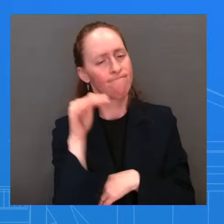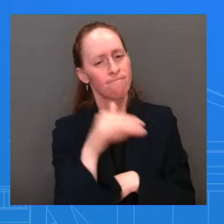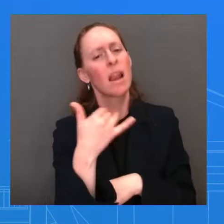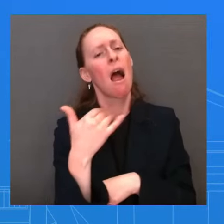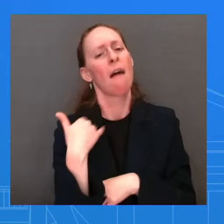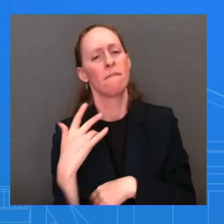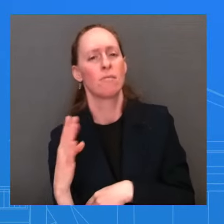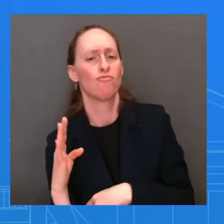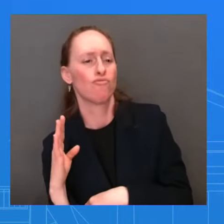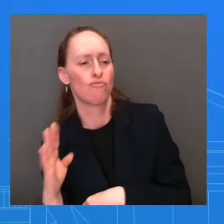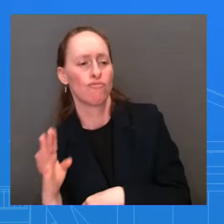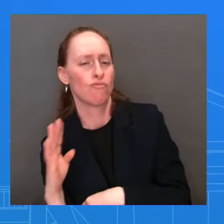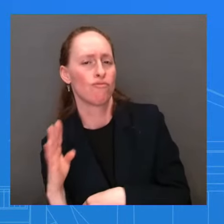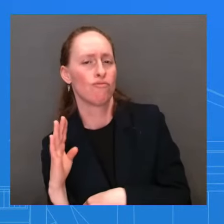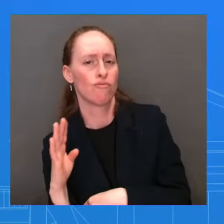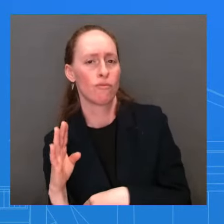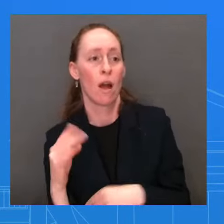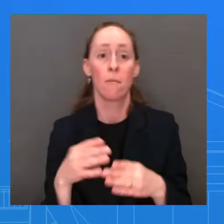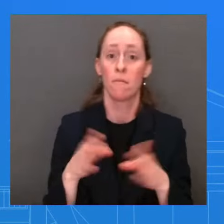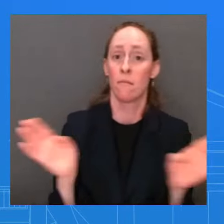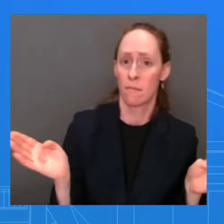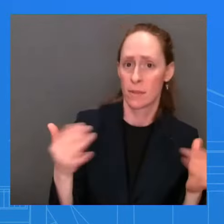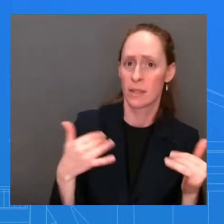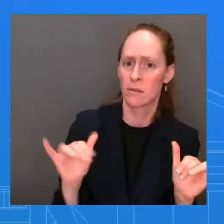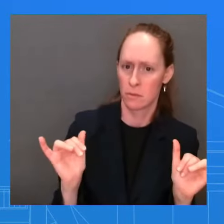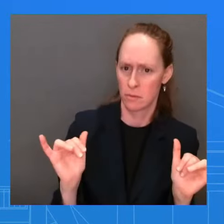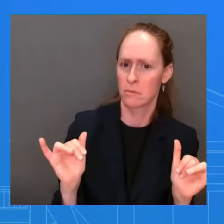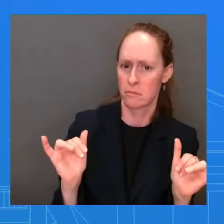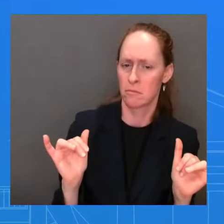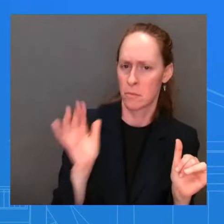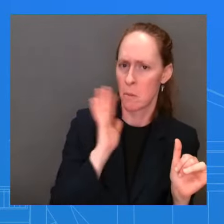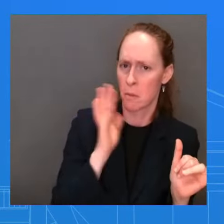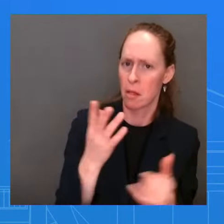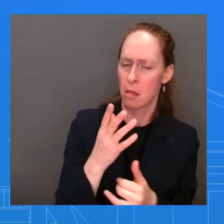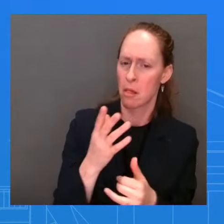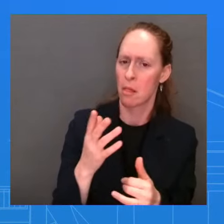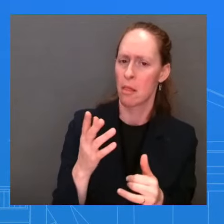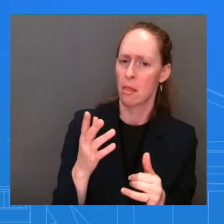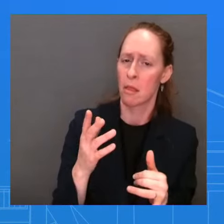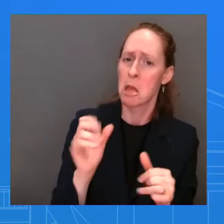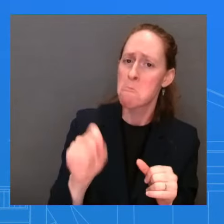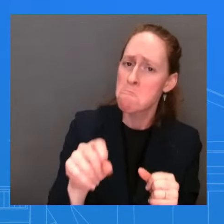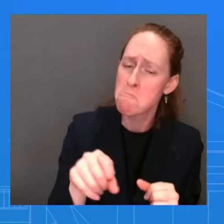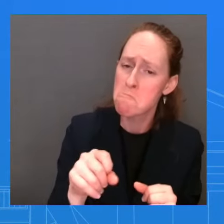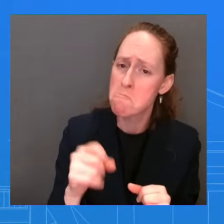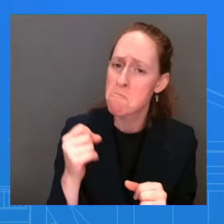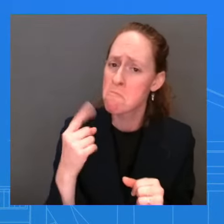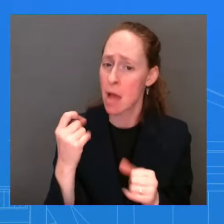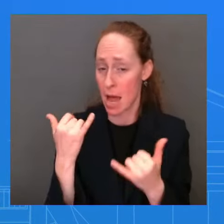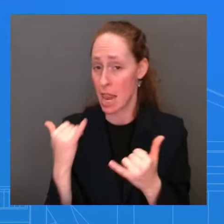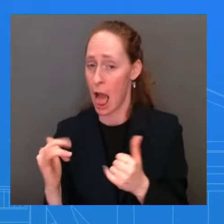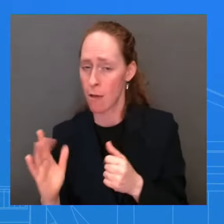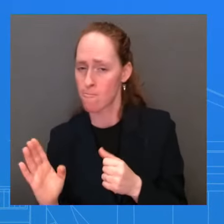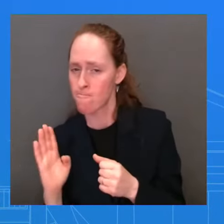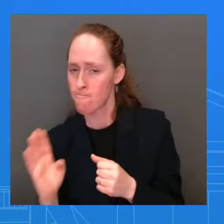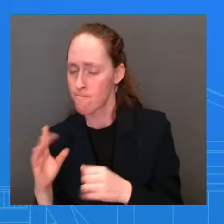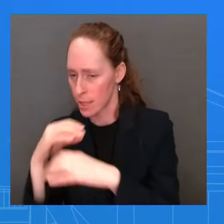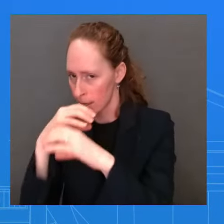I just don't have anything to share on -- on any private conversations that have had -- that have been -- have had here at the White House